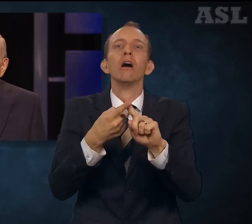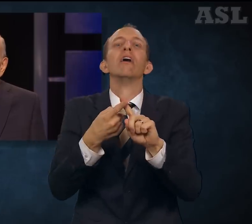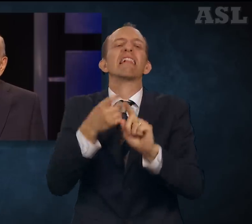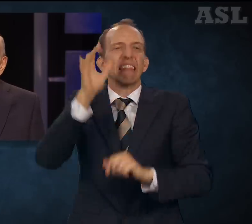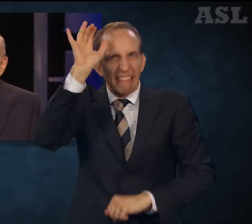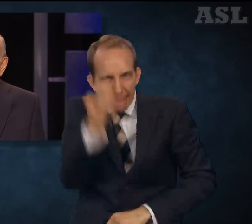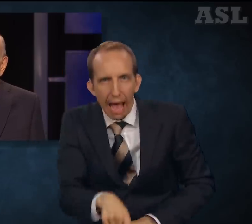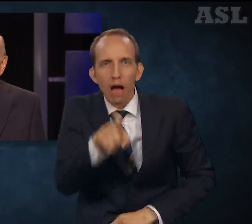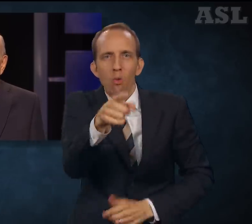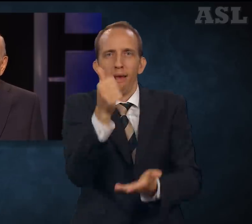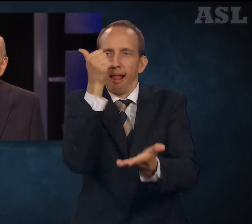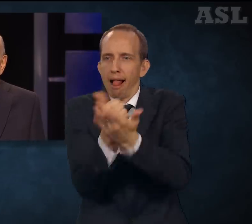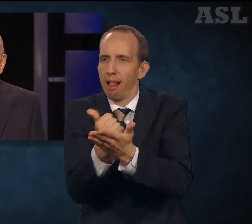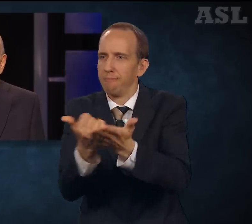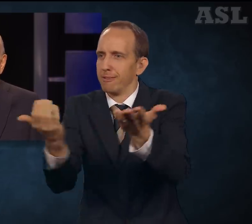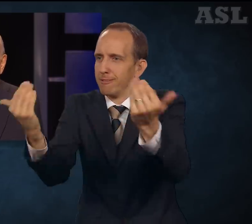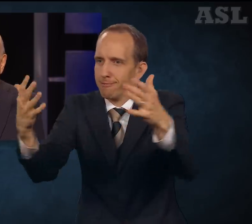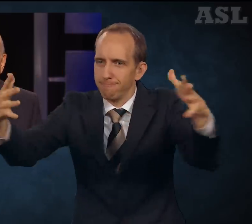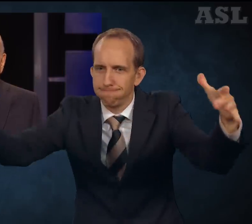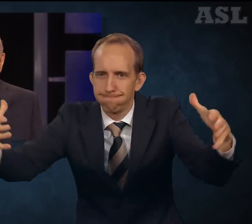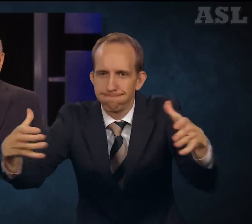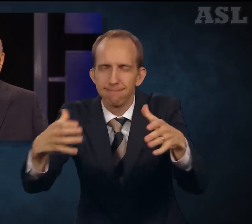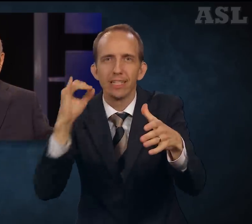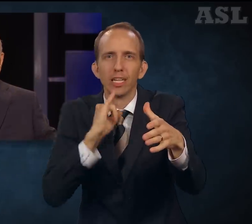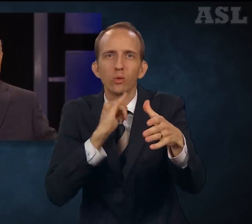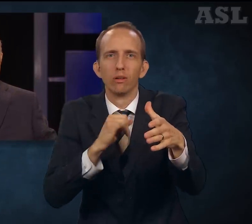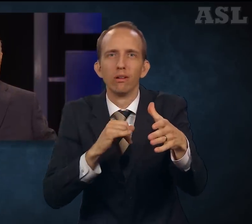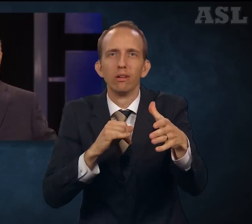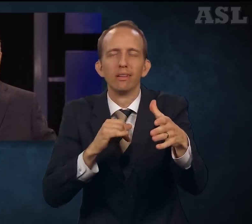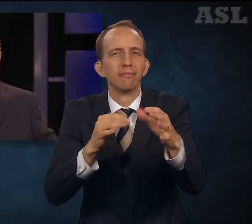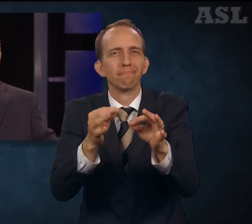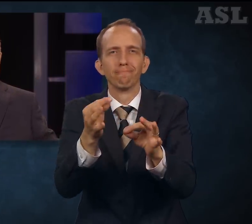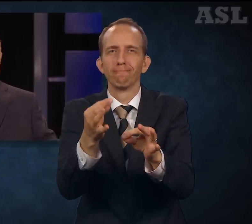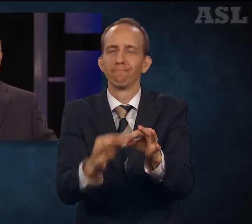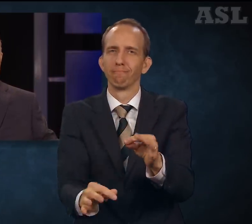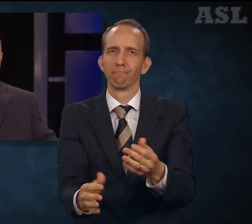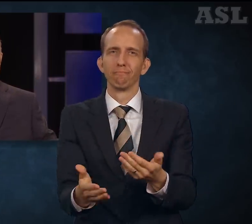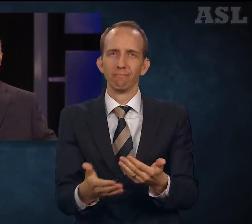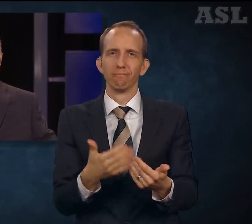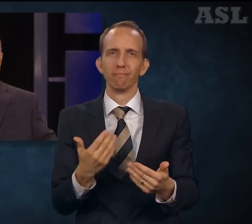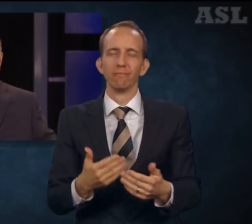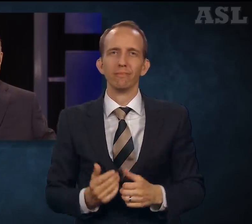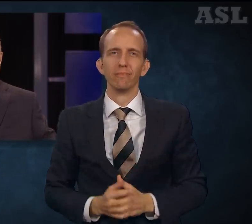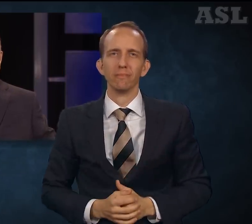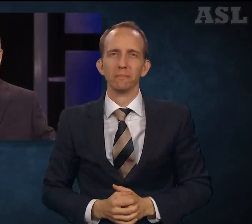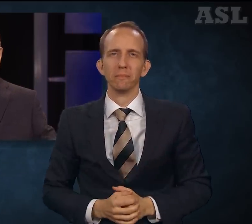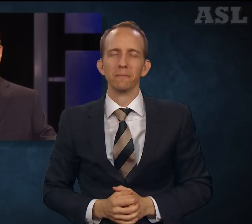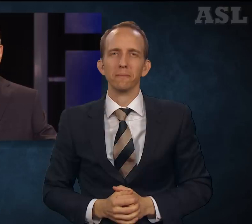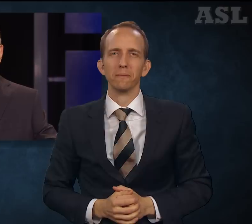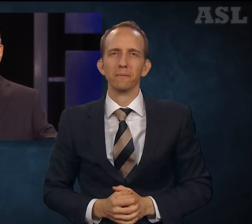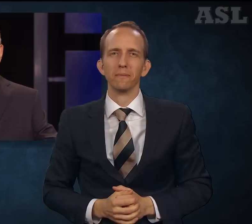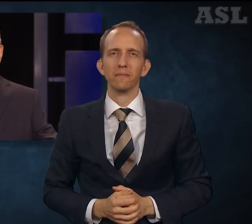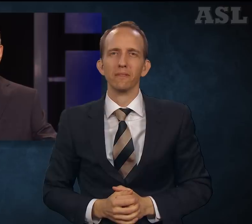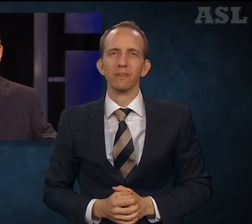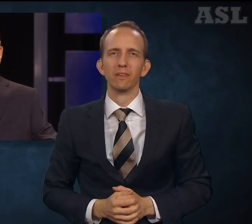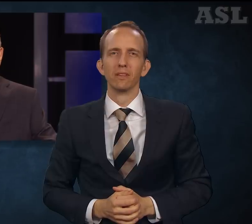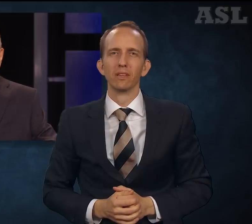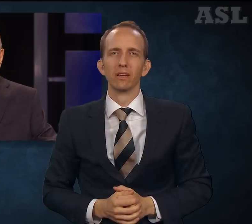ESSENTIAL BAPTISMAL AND TEMPLE ORDINANCES, YOU ARE